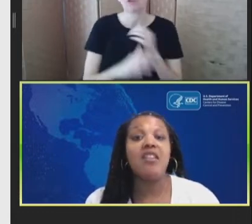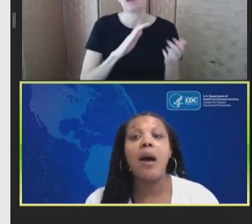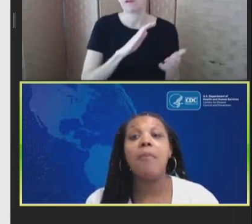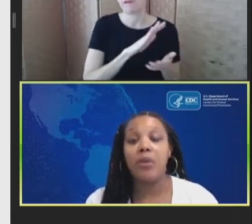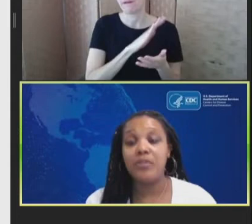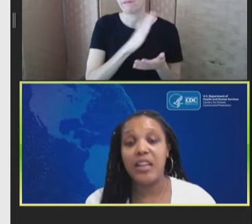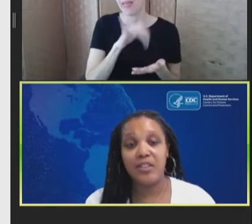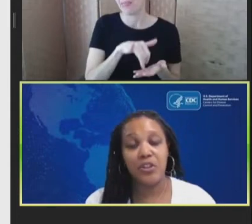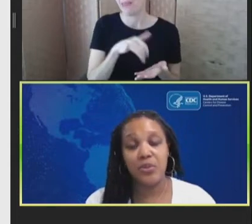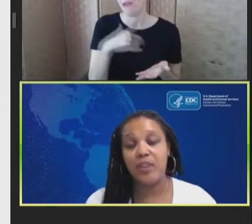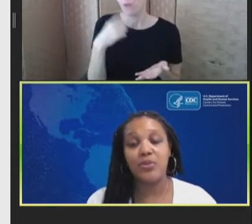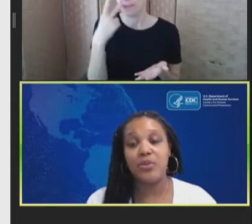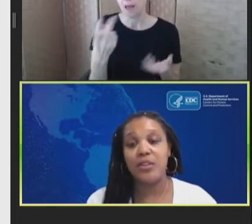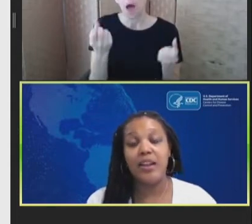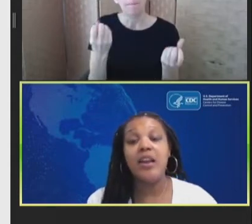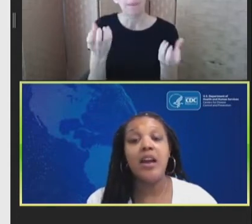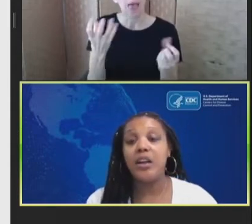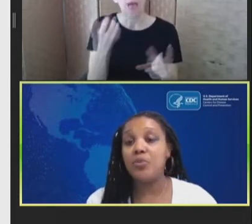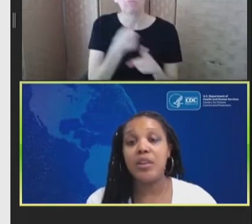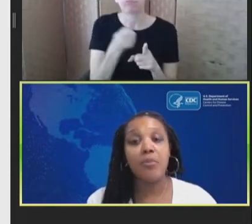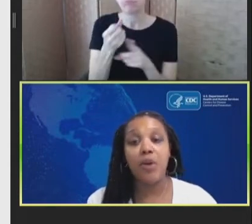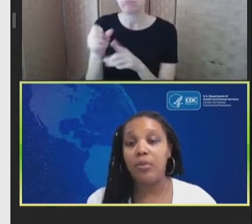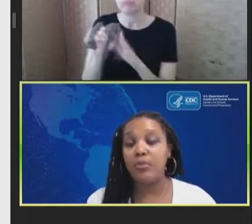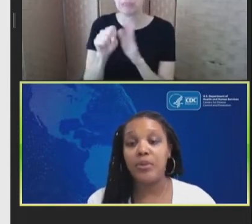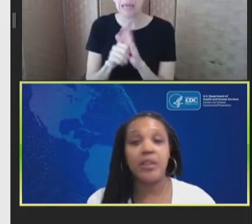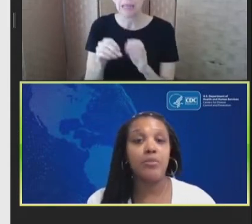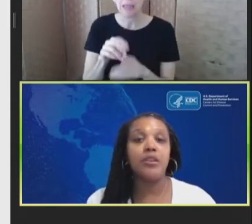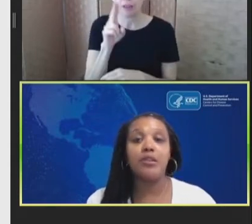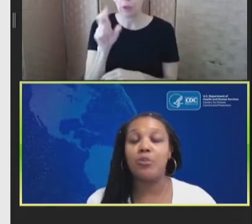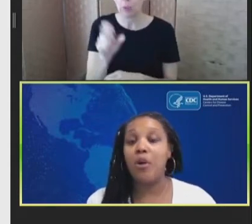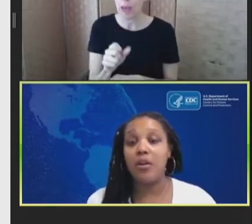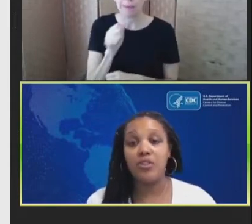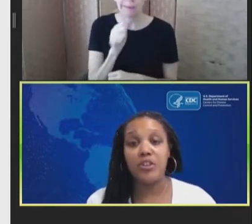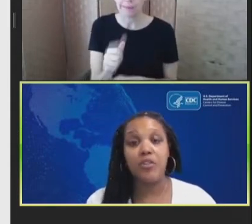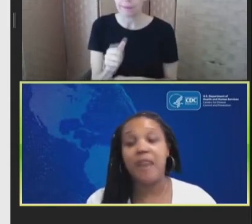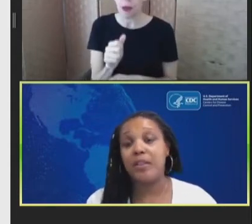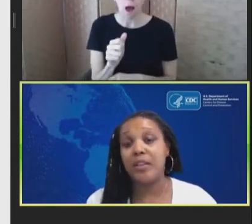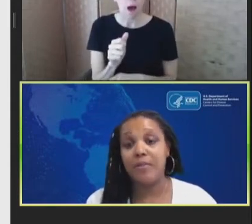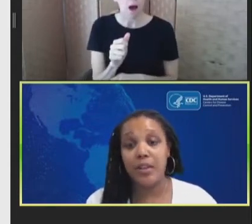number of states in the U.S. This was not a unique problem to any particular part geographically of